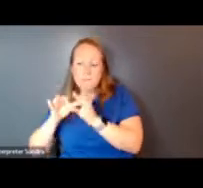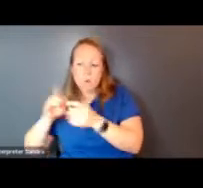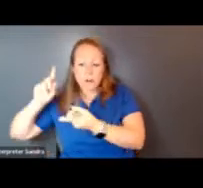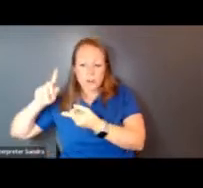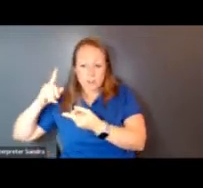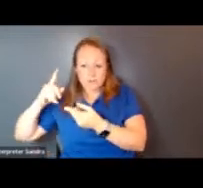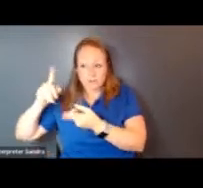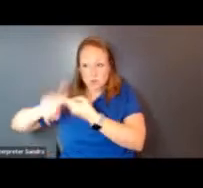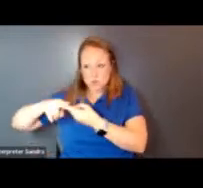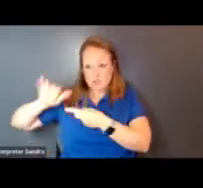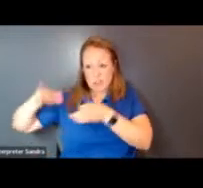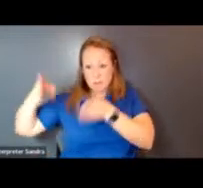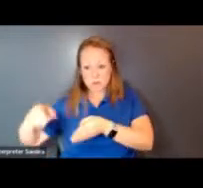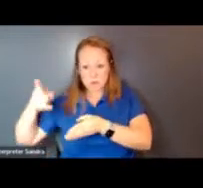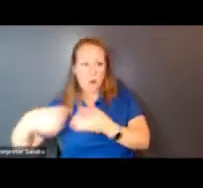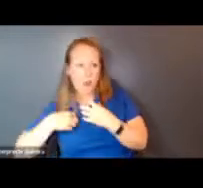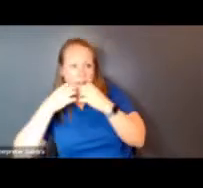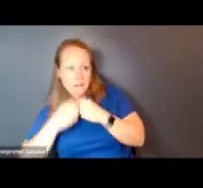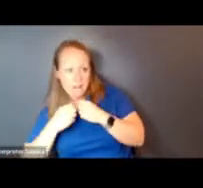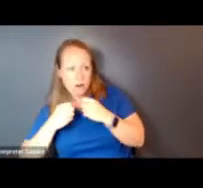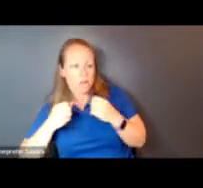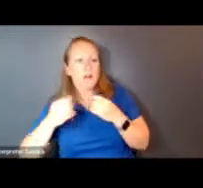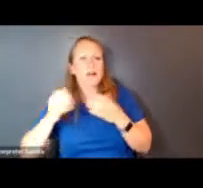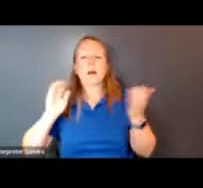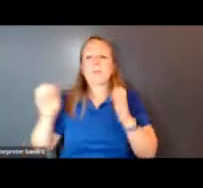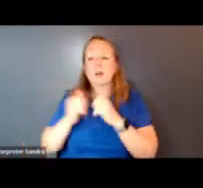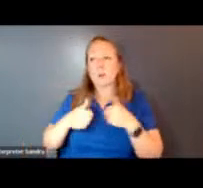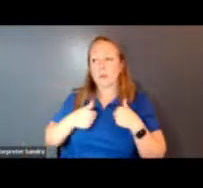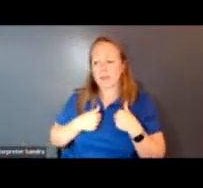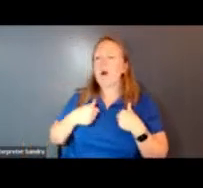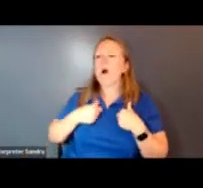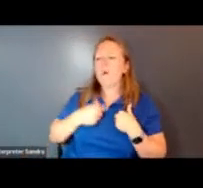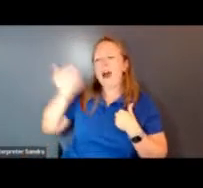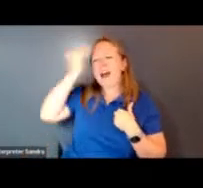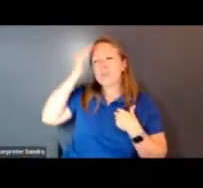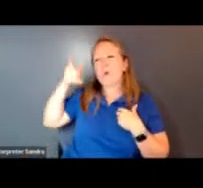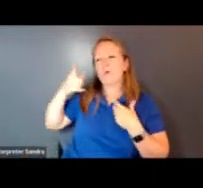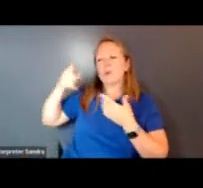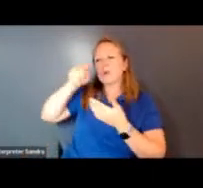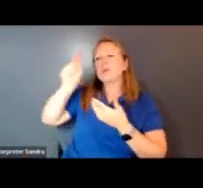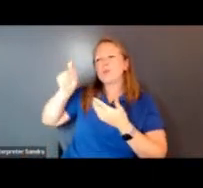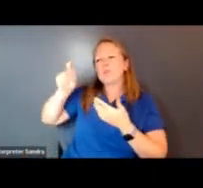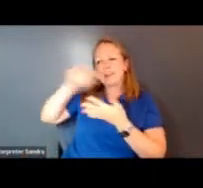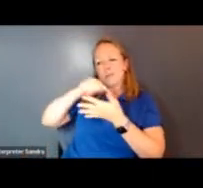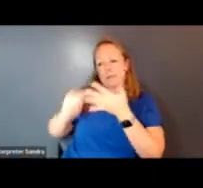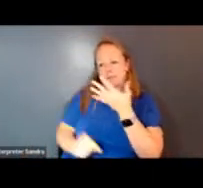your role as an IRA provider to say, this is what you need as someone who is self directing, but rather to really listen to